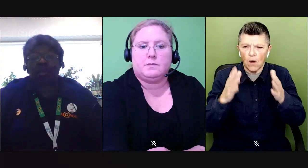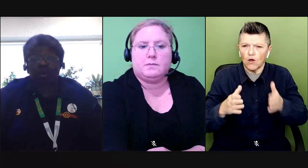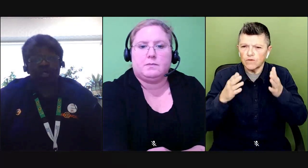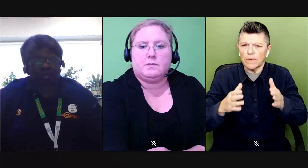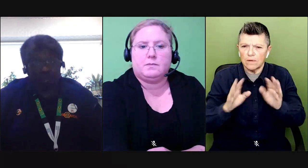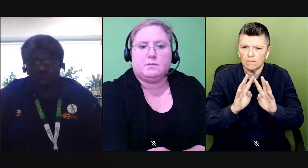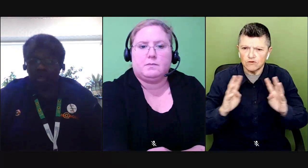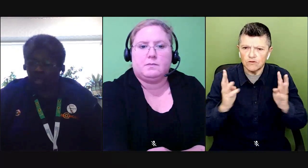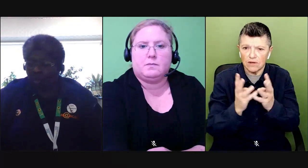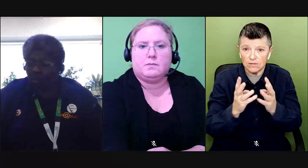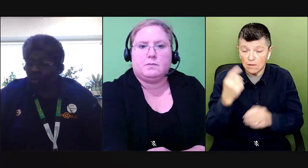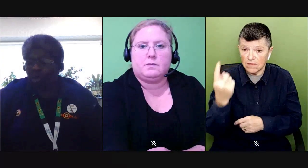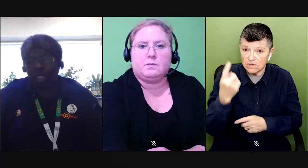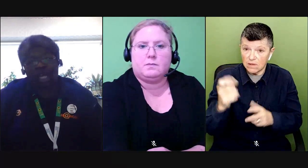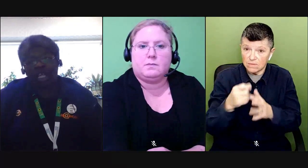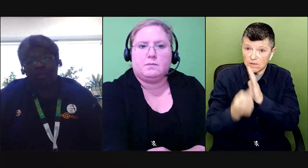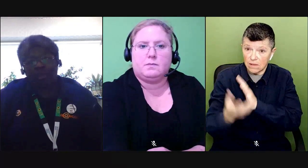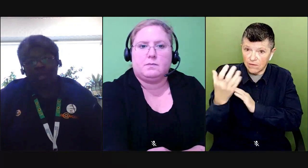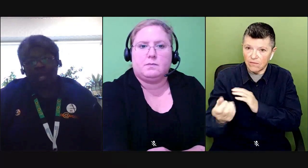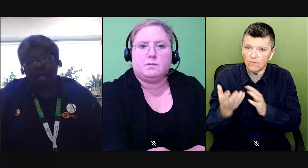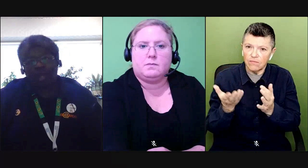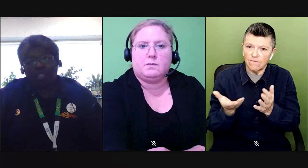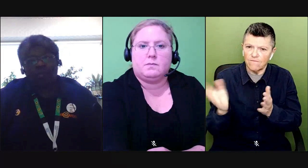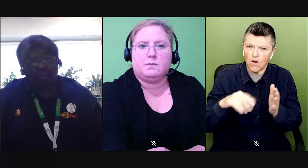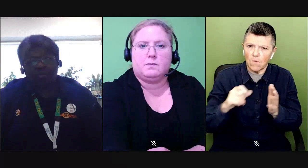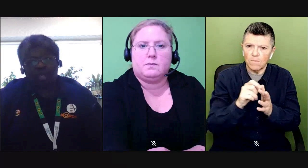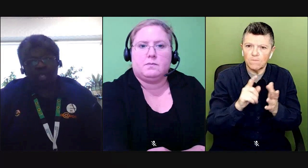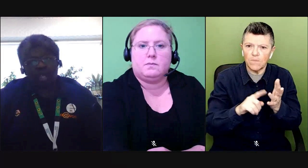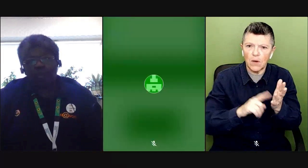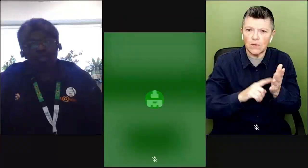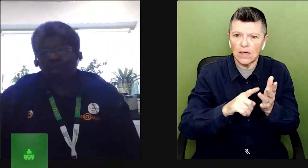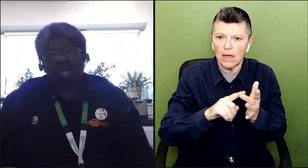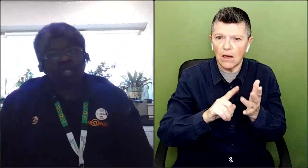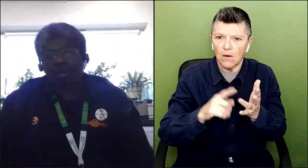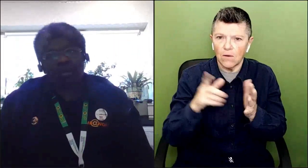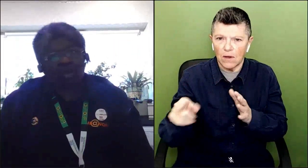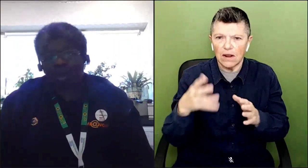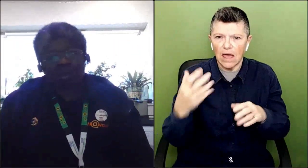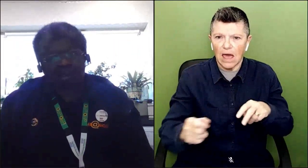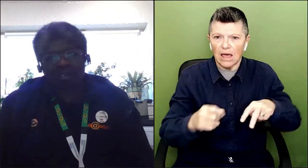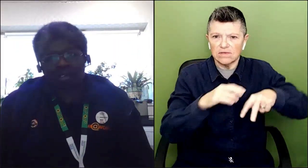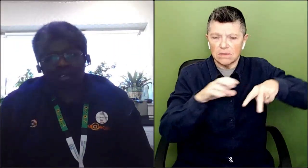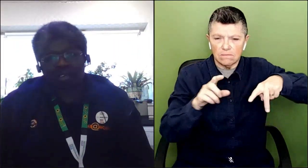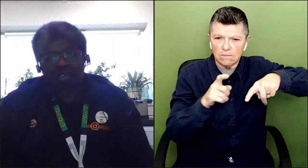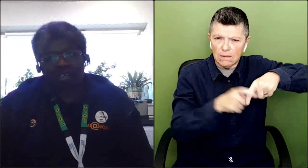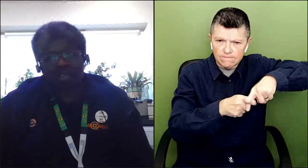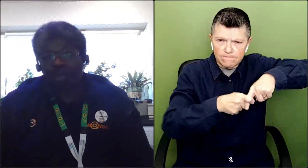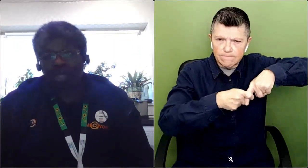caused from polio [indiscernible] to prove that it doesn't matter who you are, you can